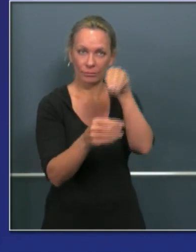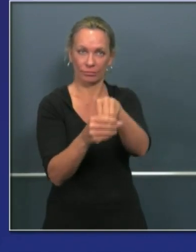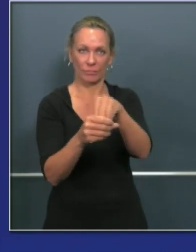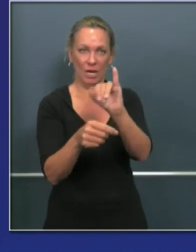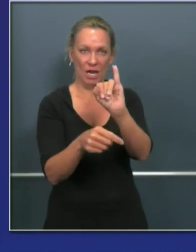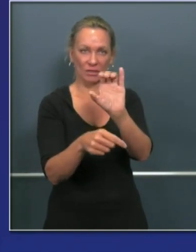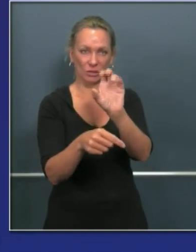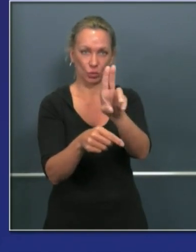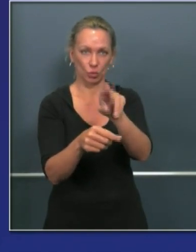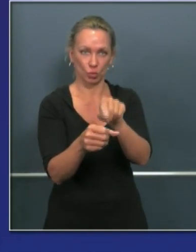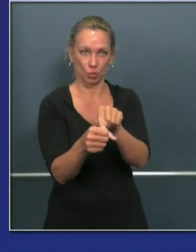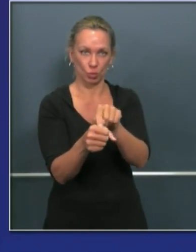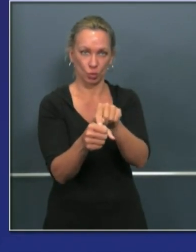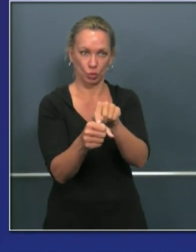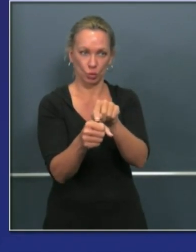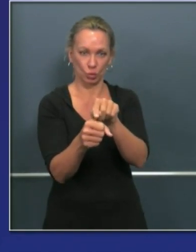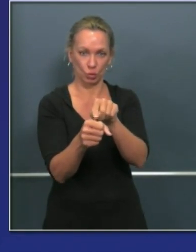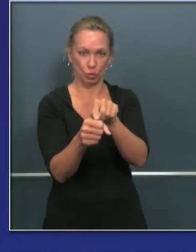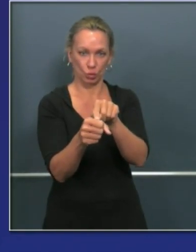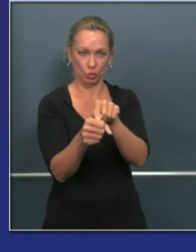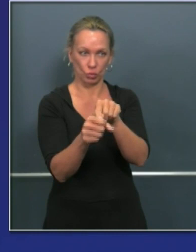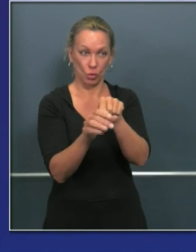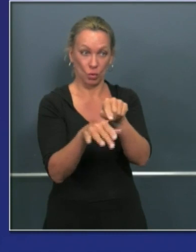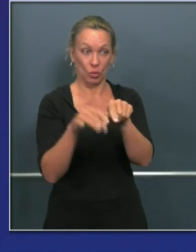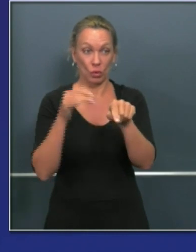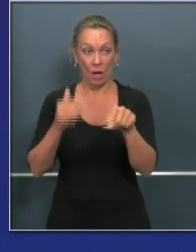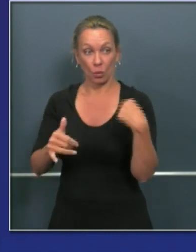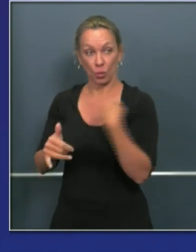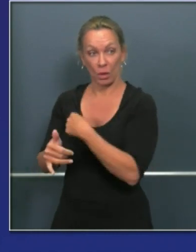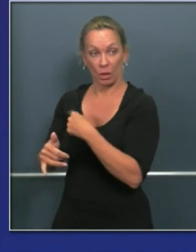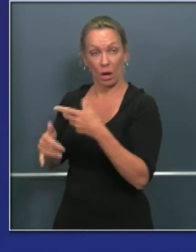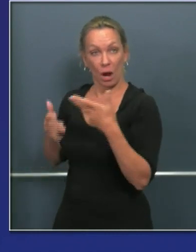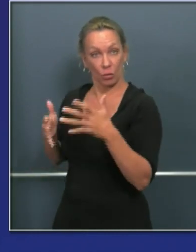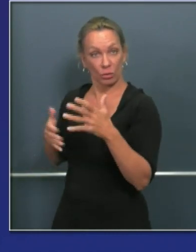CAPACITIES, BUT OF THE